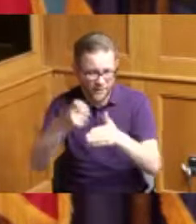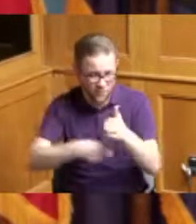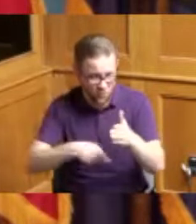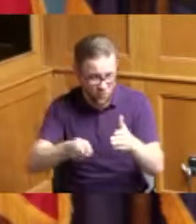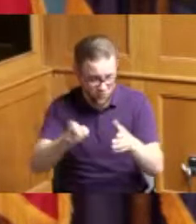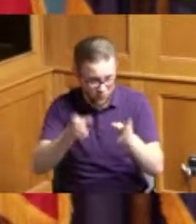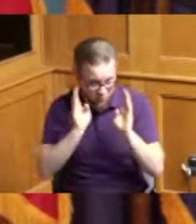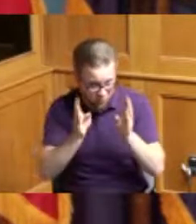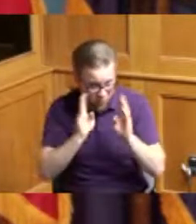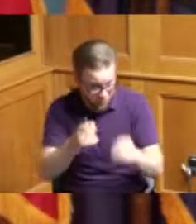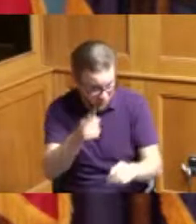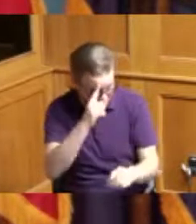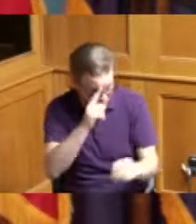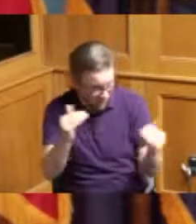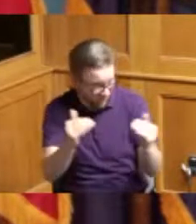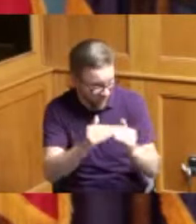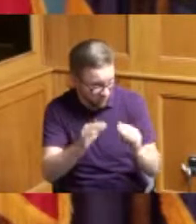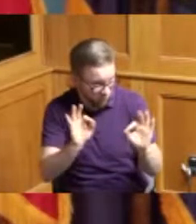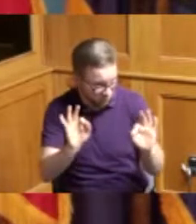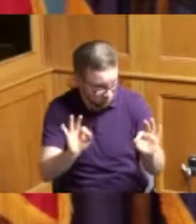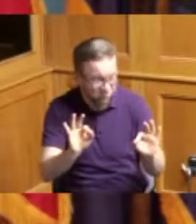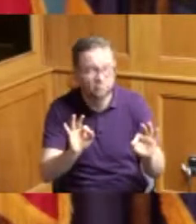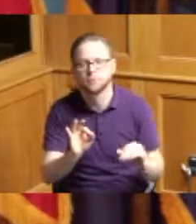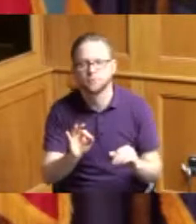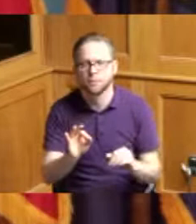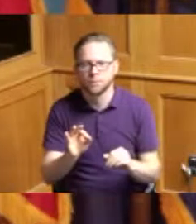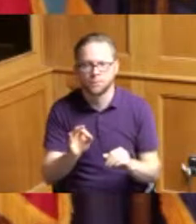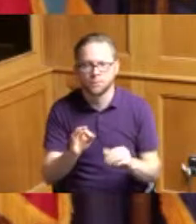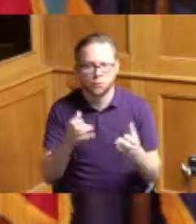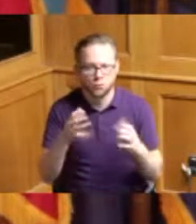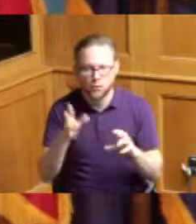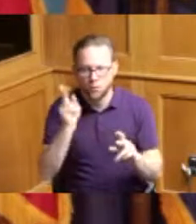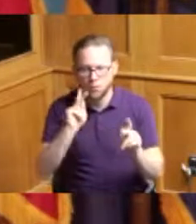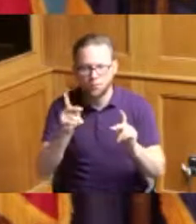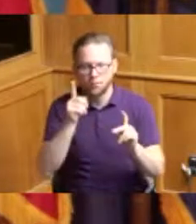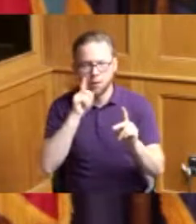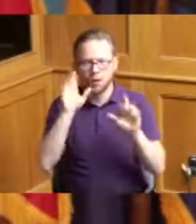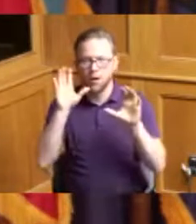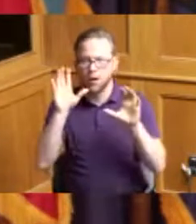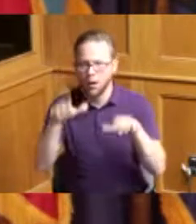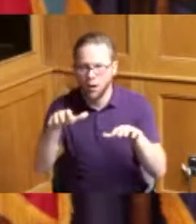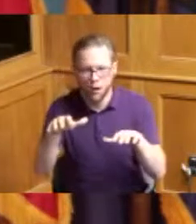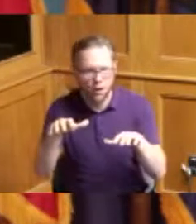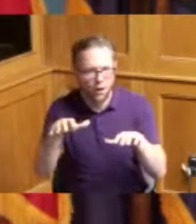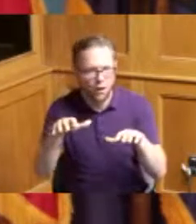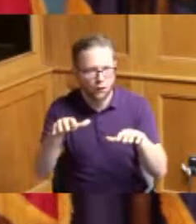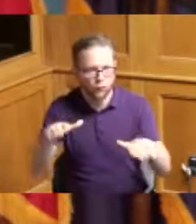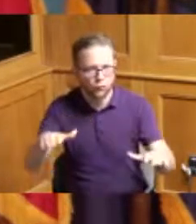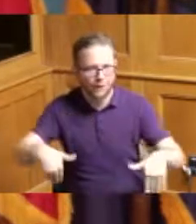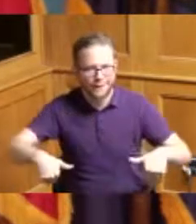you think is fair so that we don't have people coming to us after it's too late so those are my